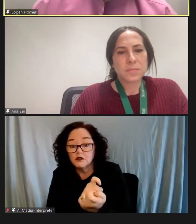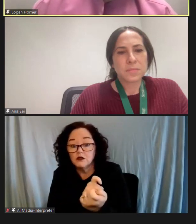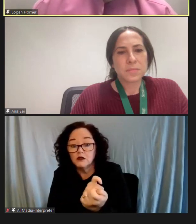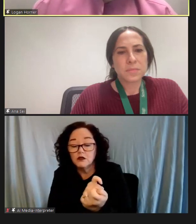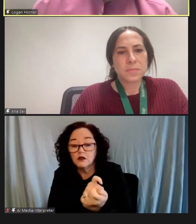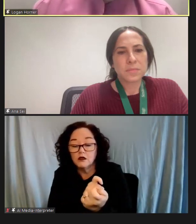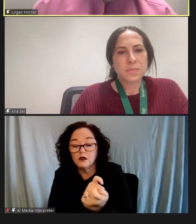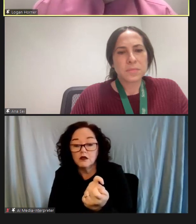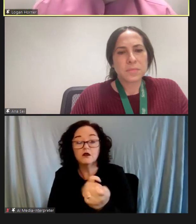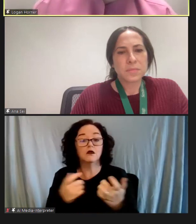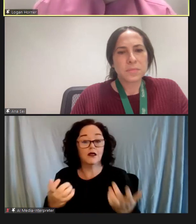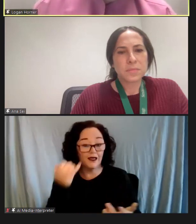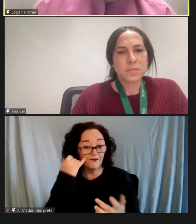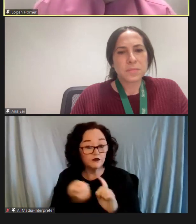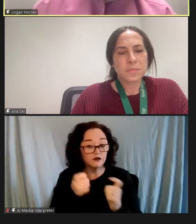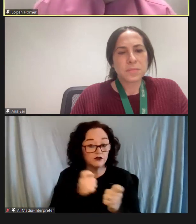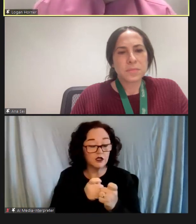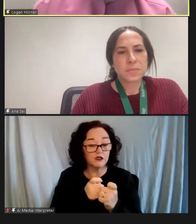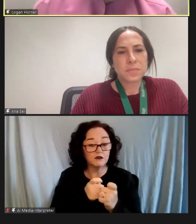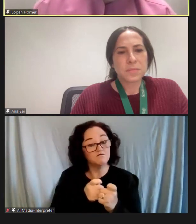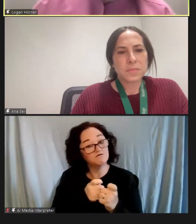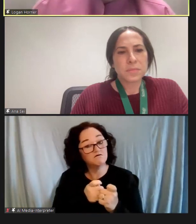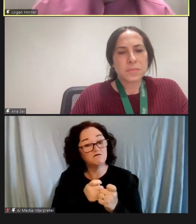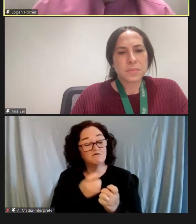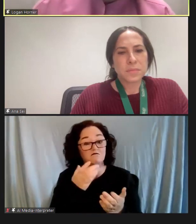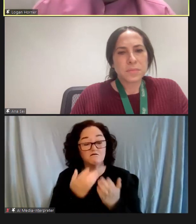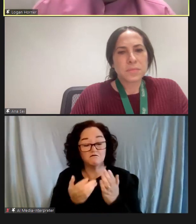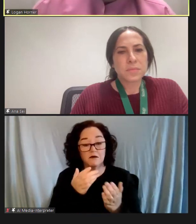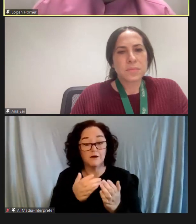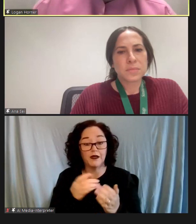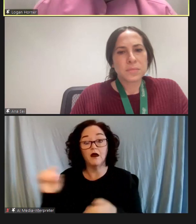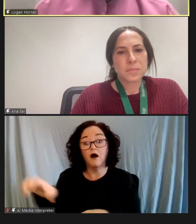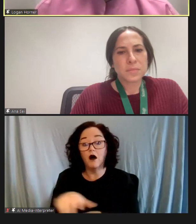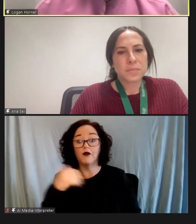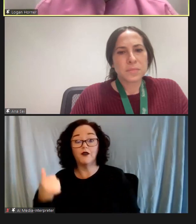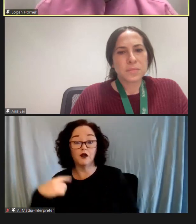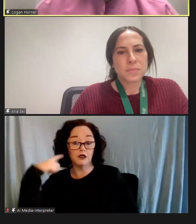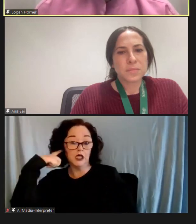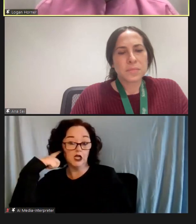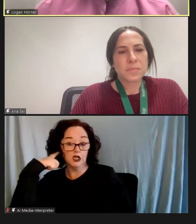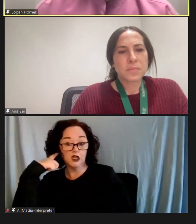could have enlarged vestibular aqueducts